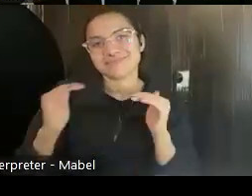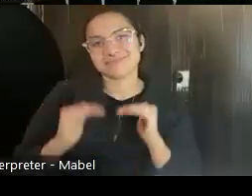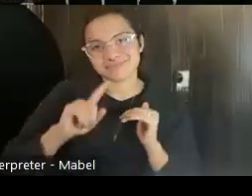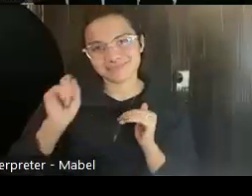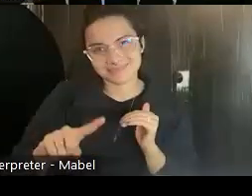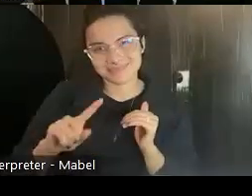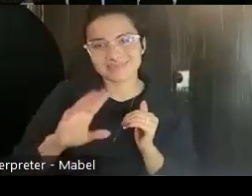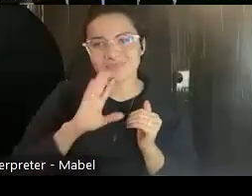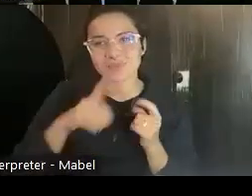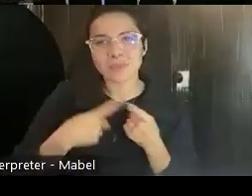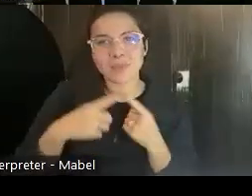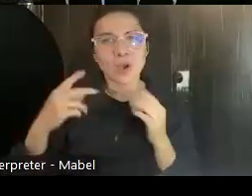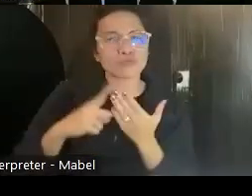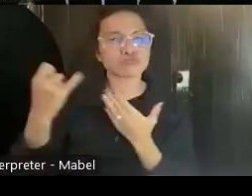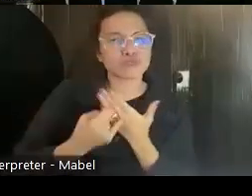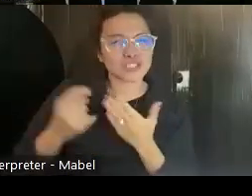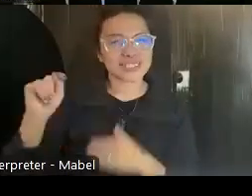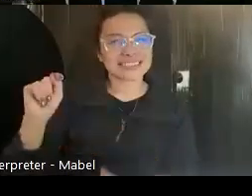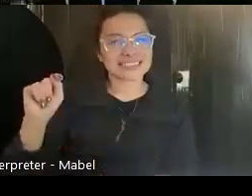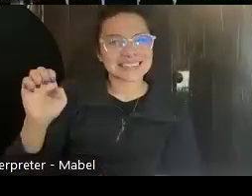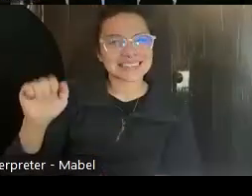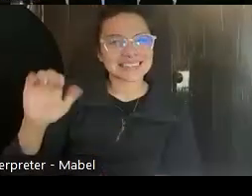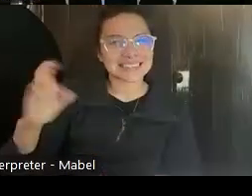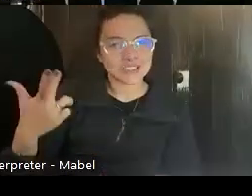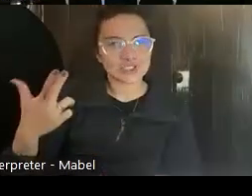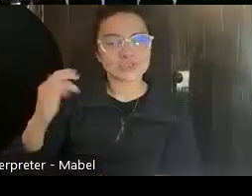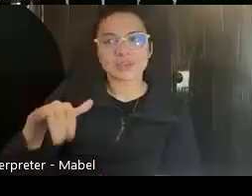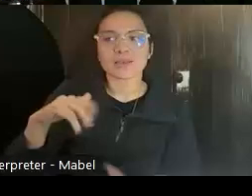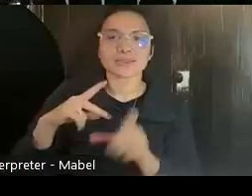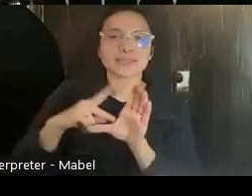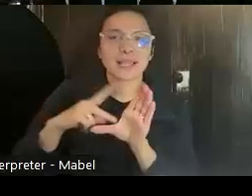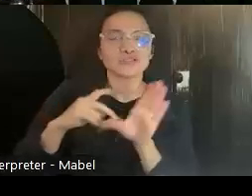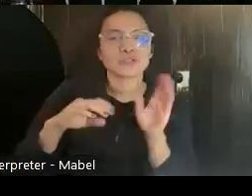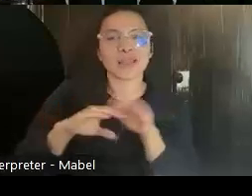familiar is a child psychiatry access program for New York State it's also a perinatal Psychiatry